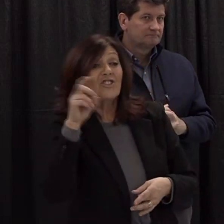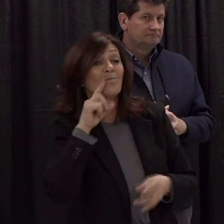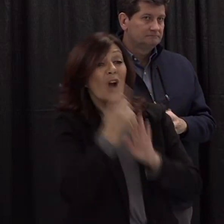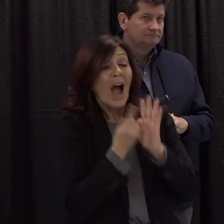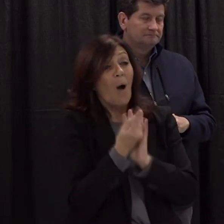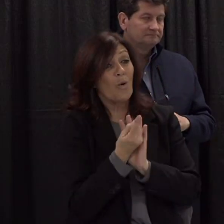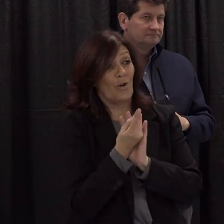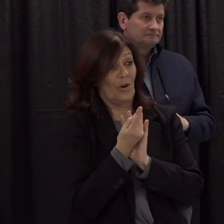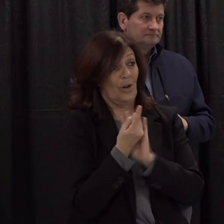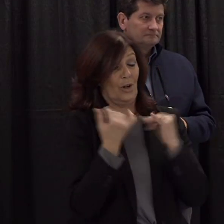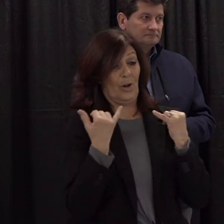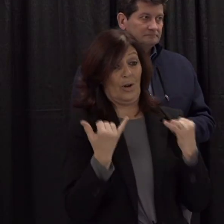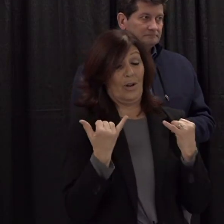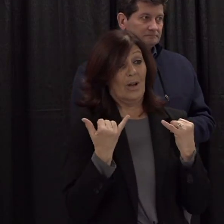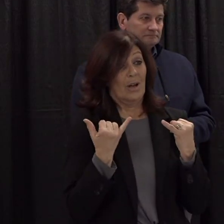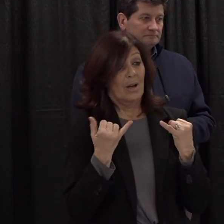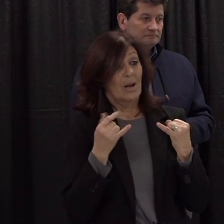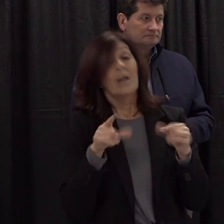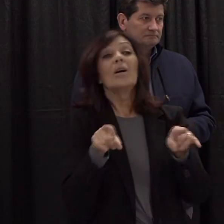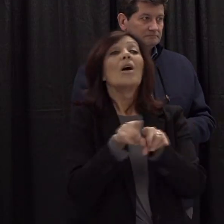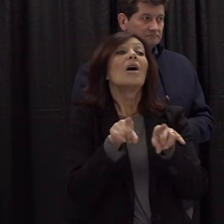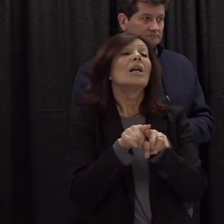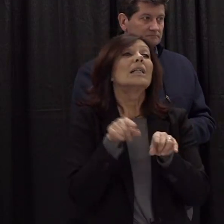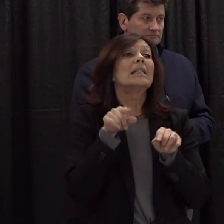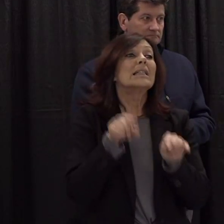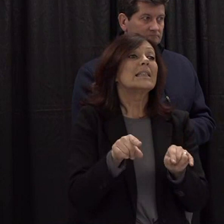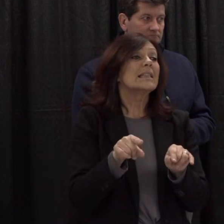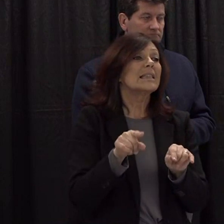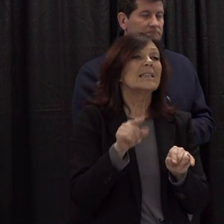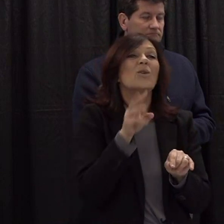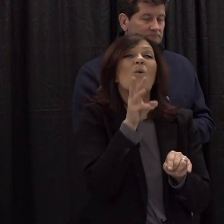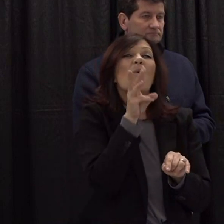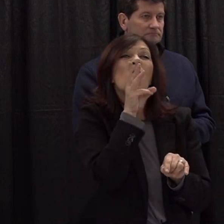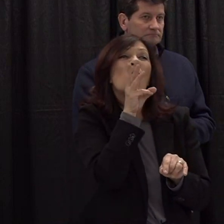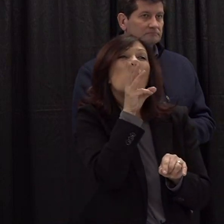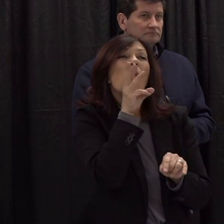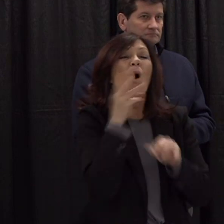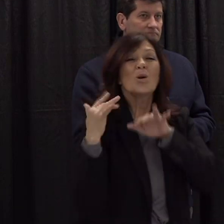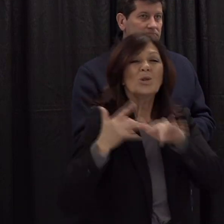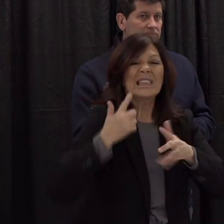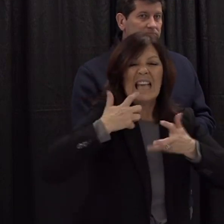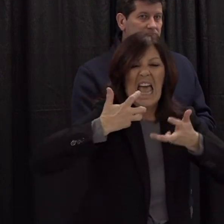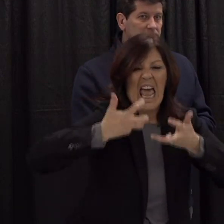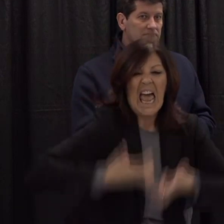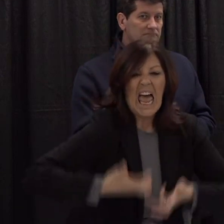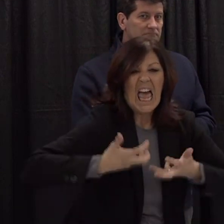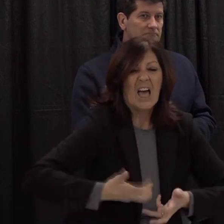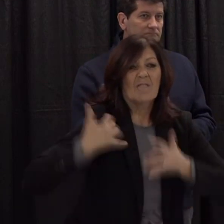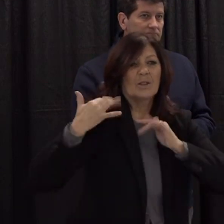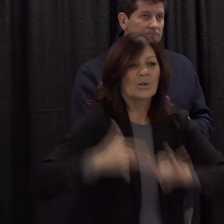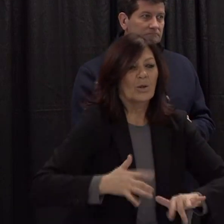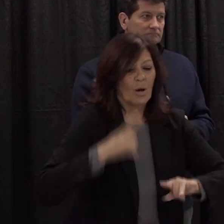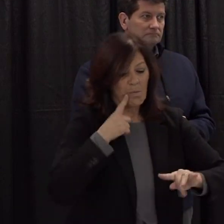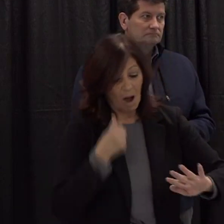The other part? This is really water latent type snow. So it's extremely heavy. But underneath the snow is a sheet of ice.